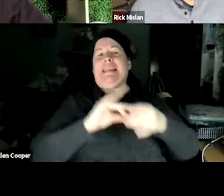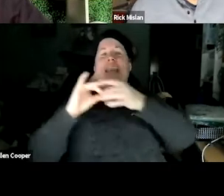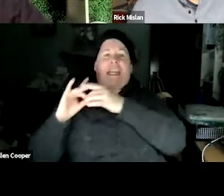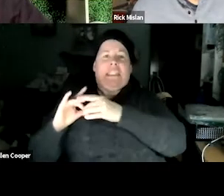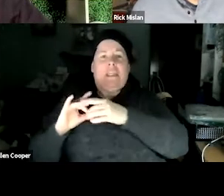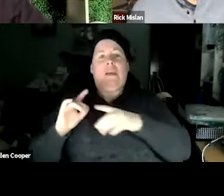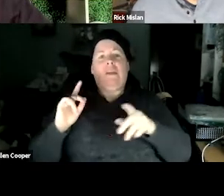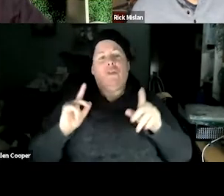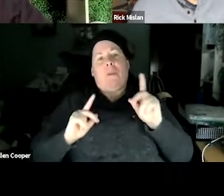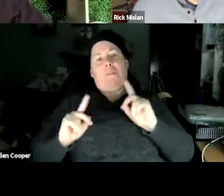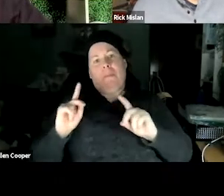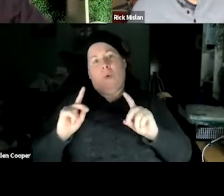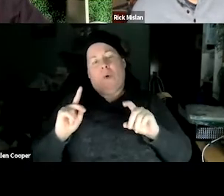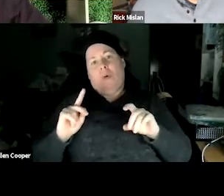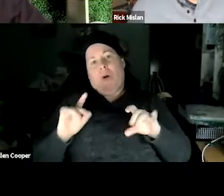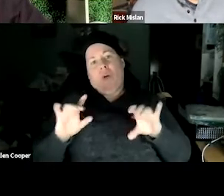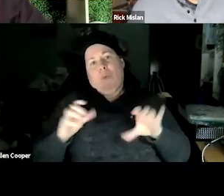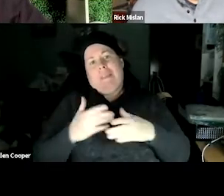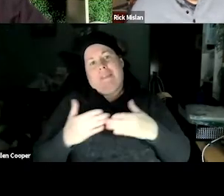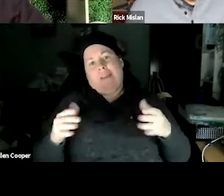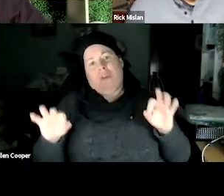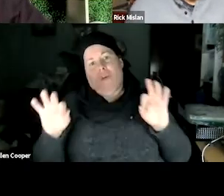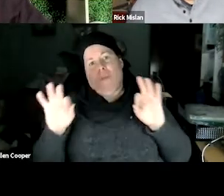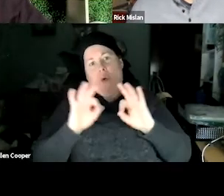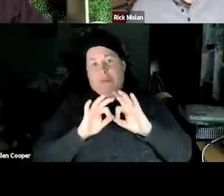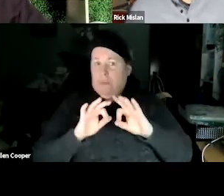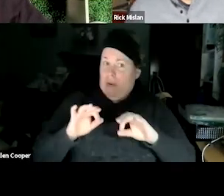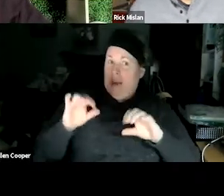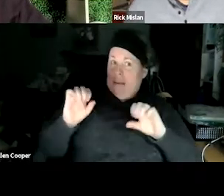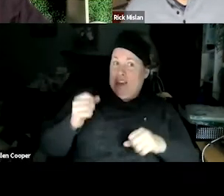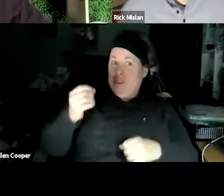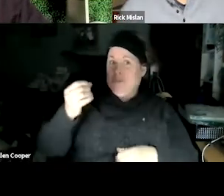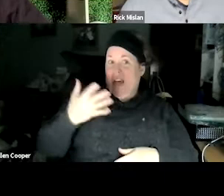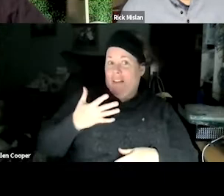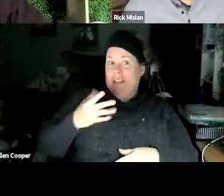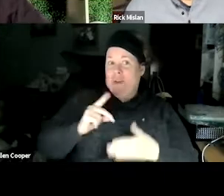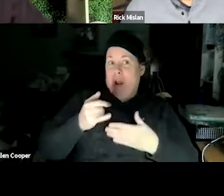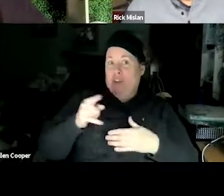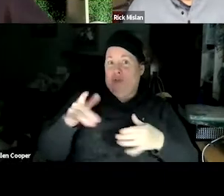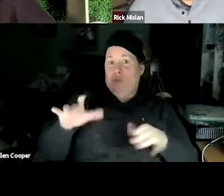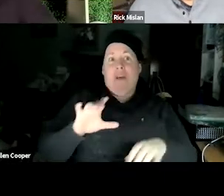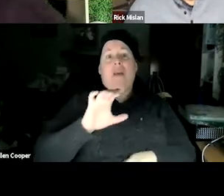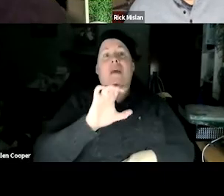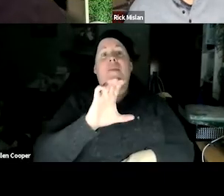Rick Mislan: Can you tell us what one of those has been in the past. CalebBarlow: Cyber range was a good example of one of those